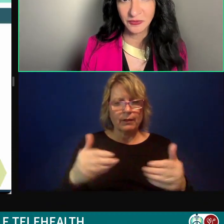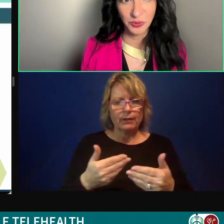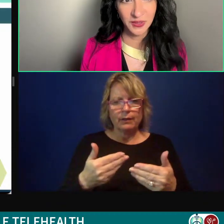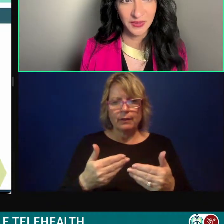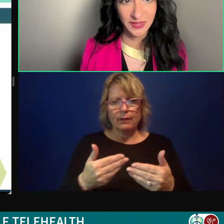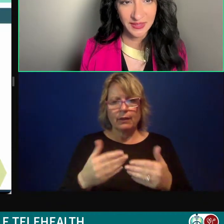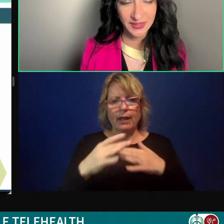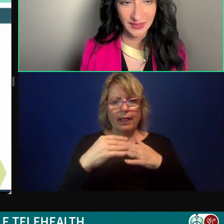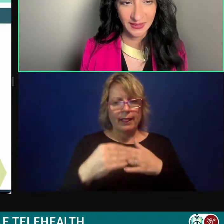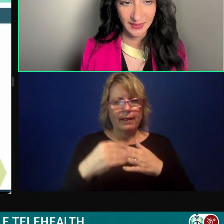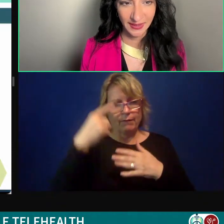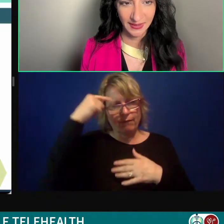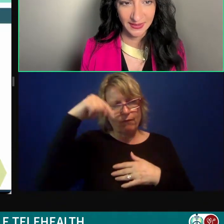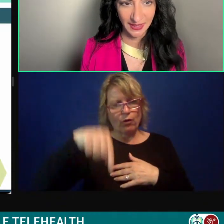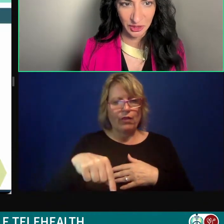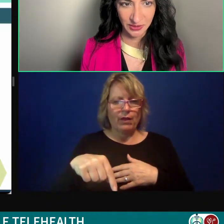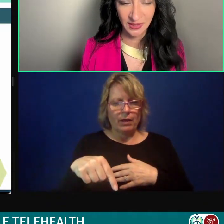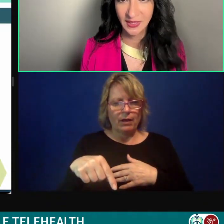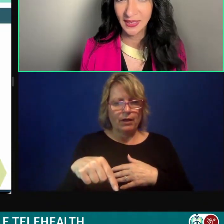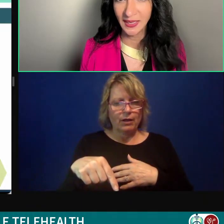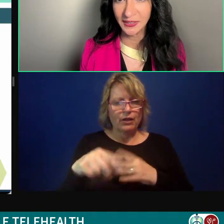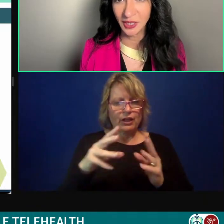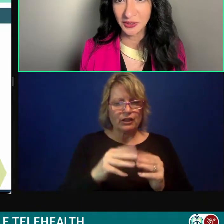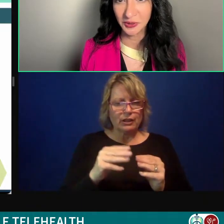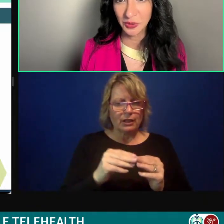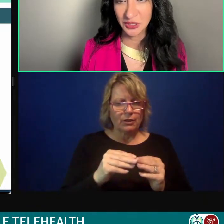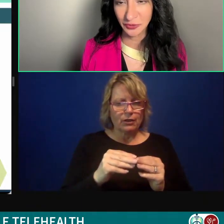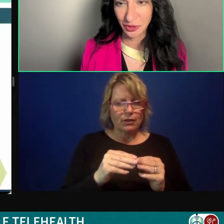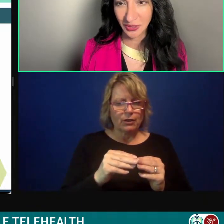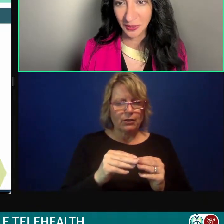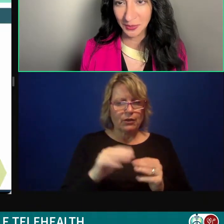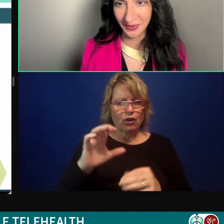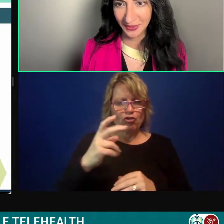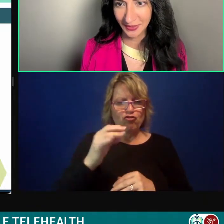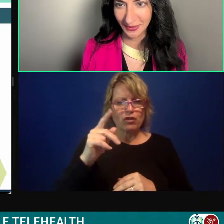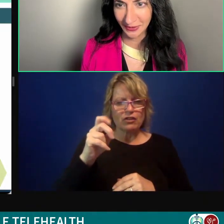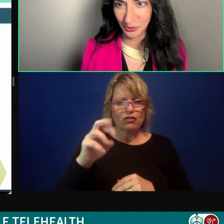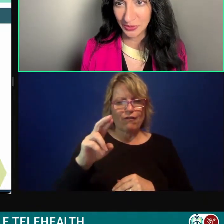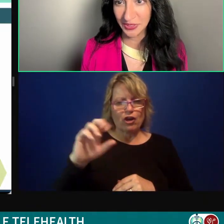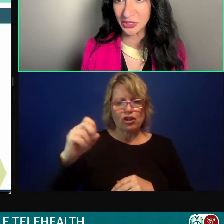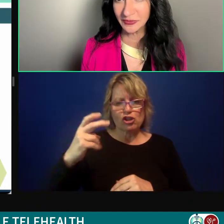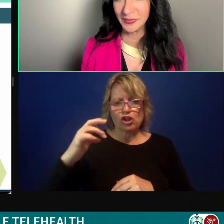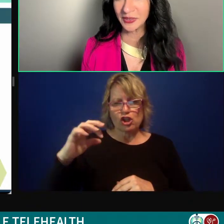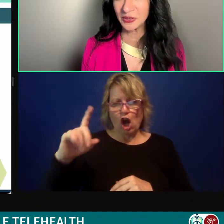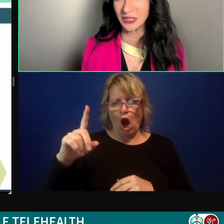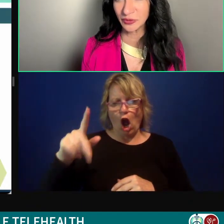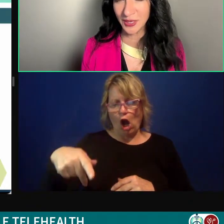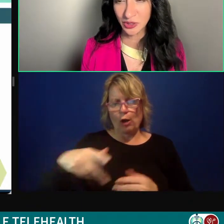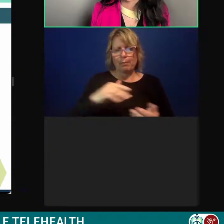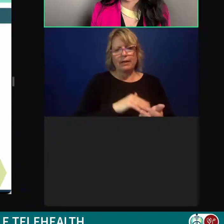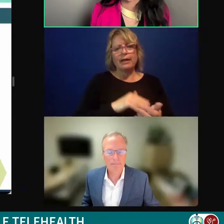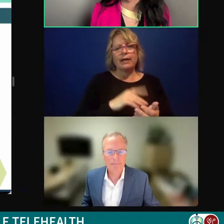for this session, Dr. Christopher Sharp, who is the chief medical information officer at